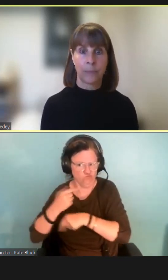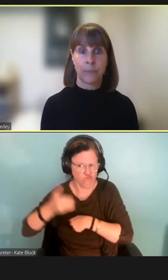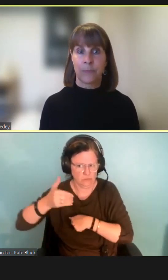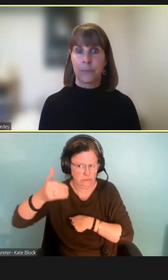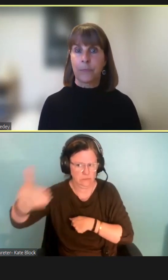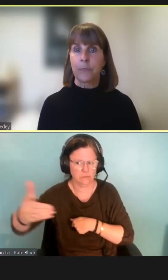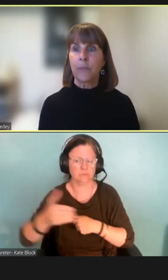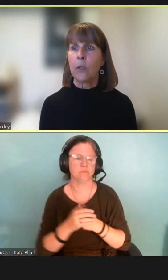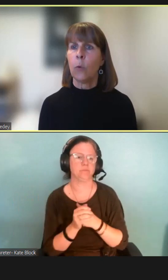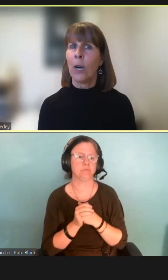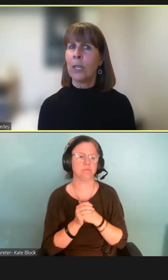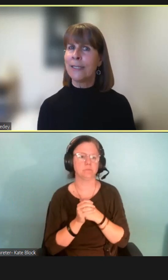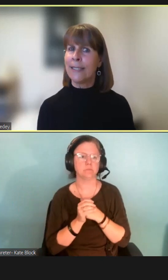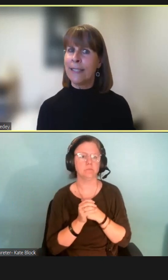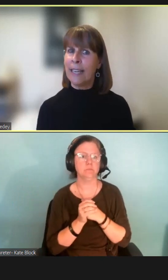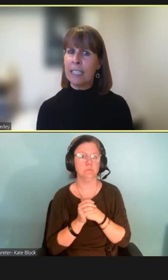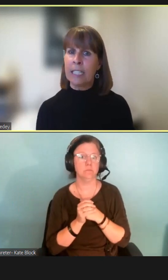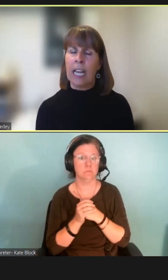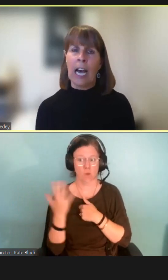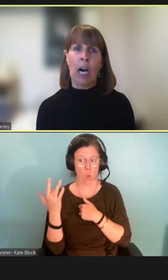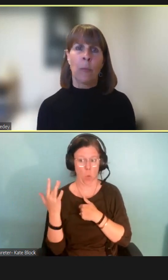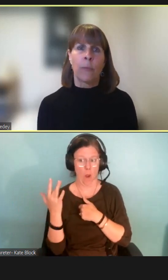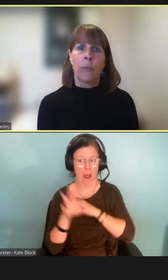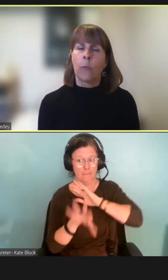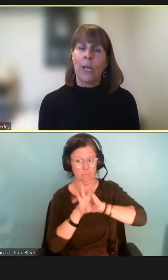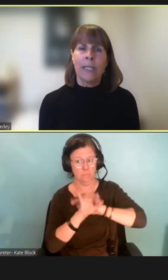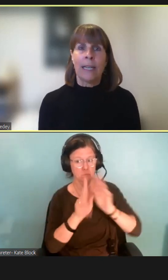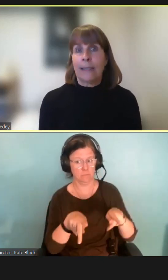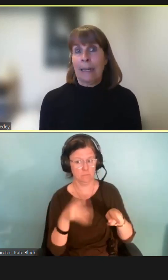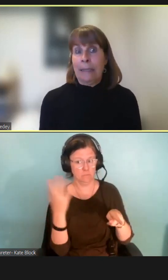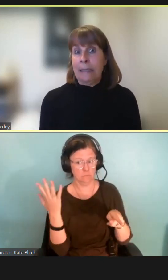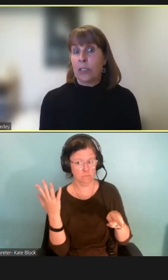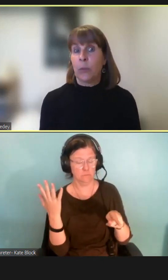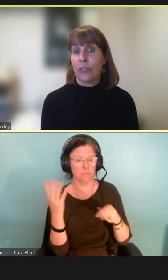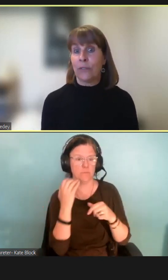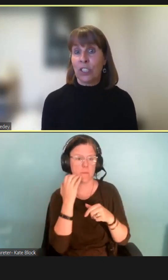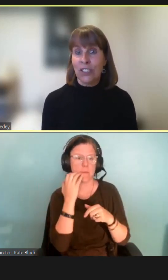basis why do I say that um one I think it's the most efficient